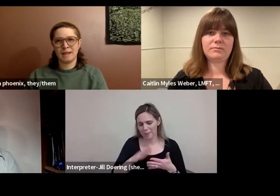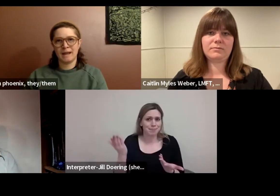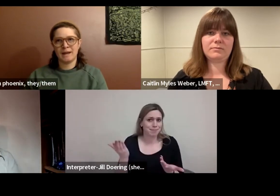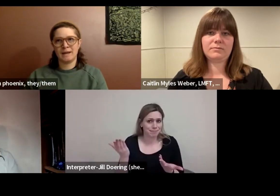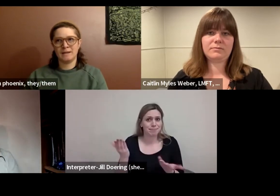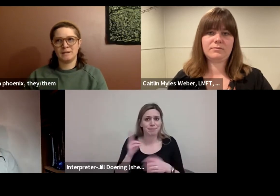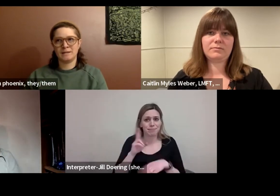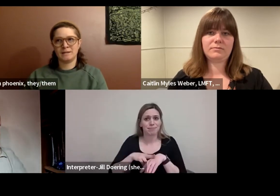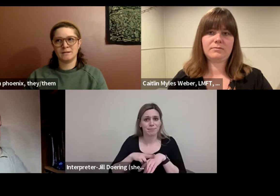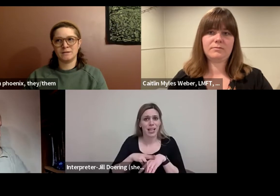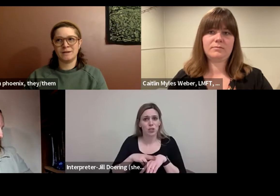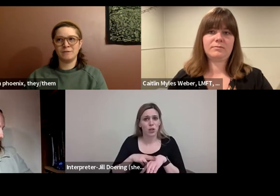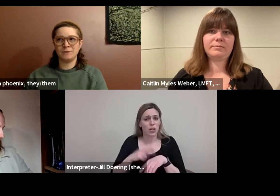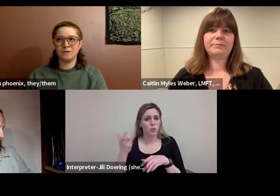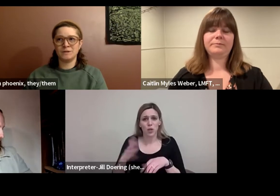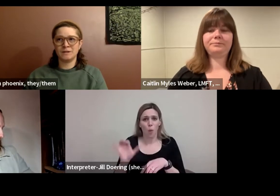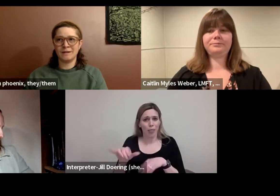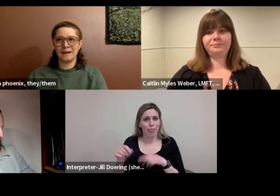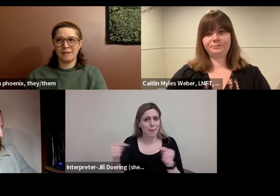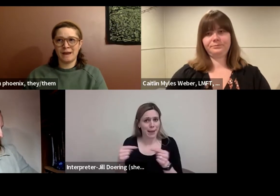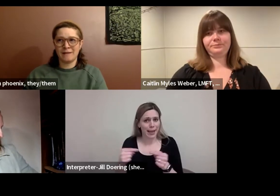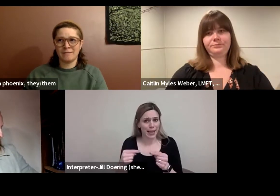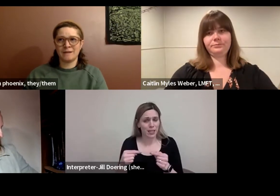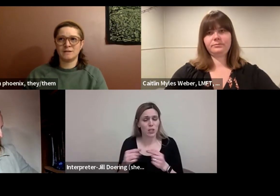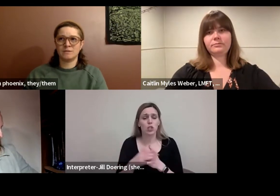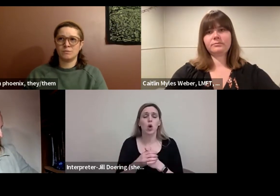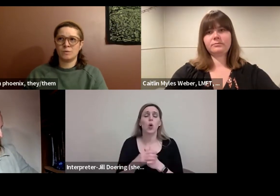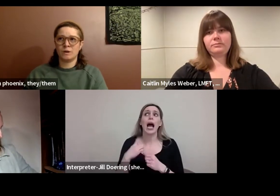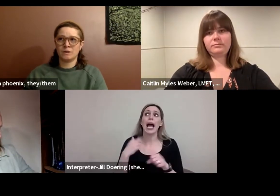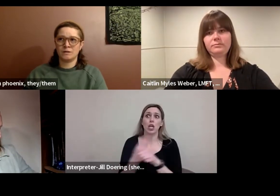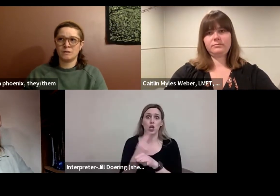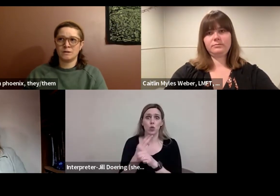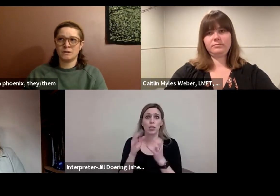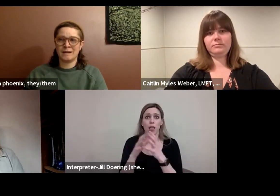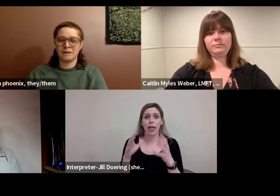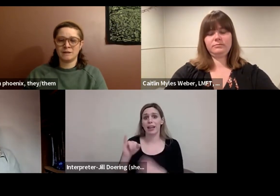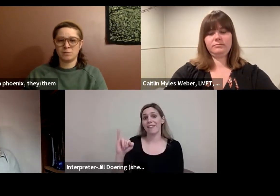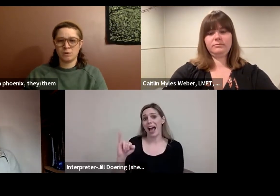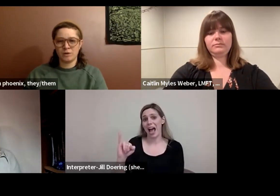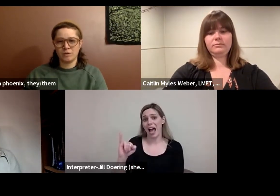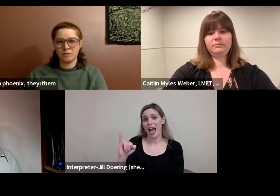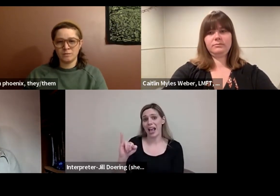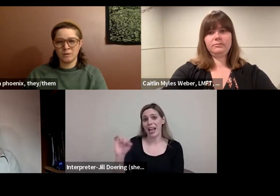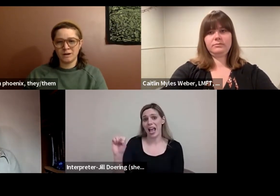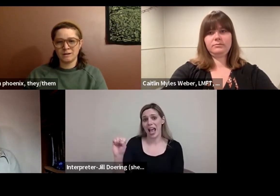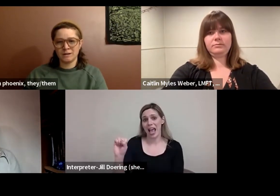And so I've used a lot of IFS work to kind of explore those parts